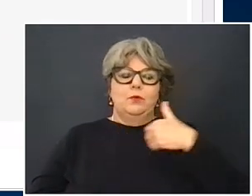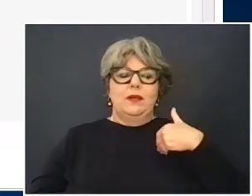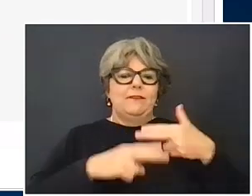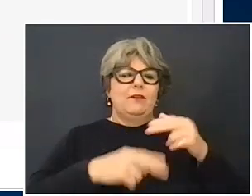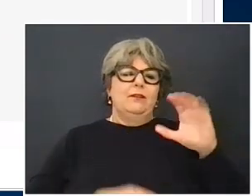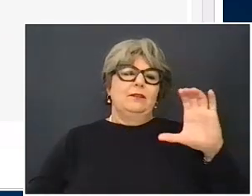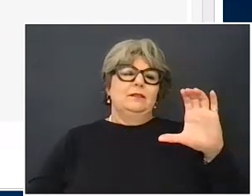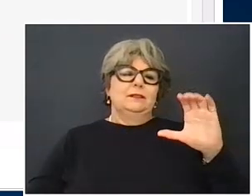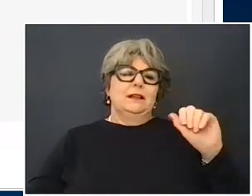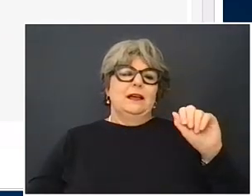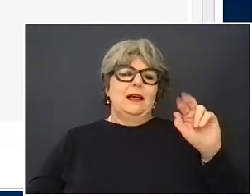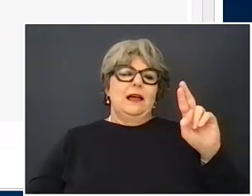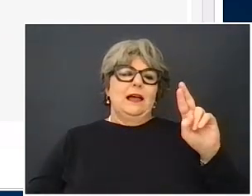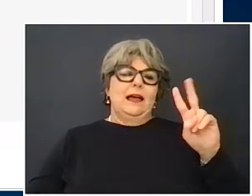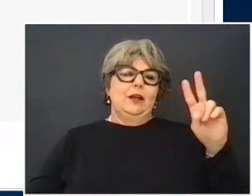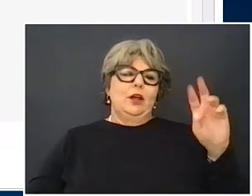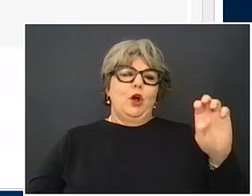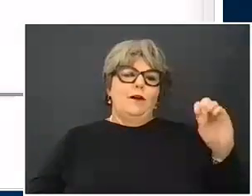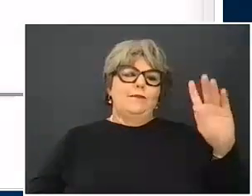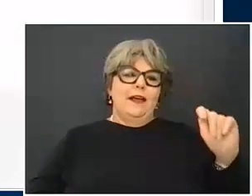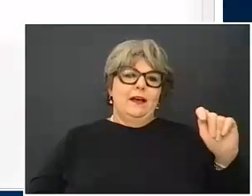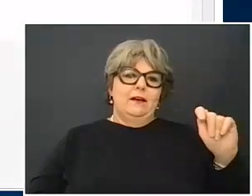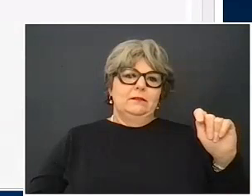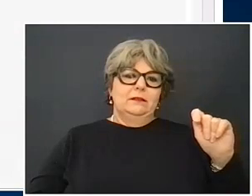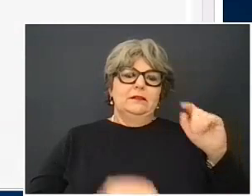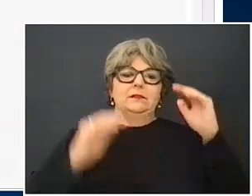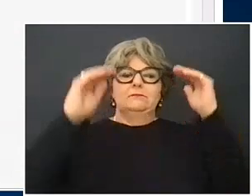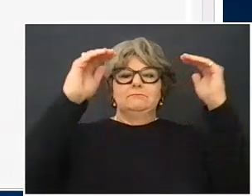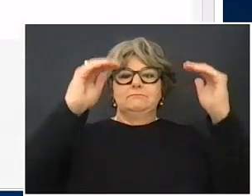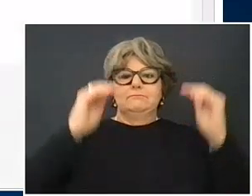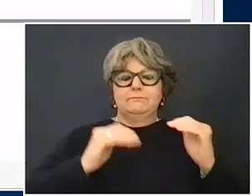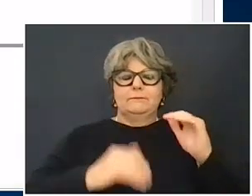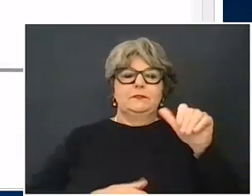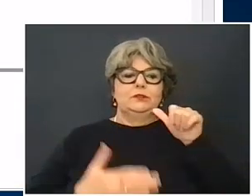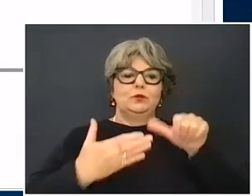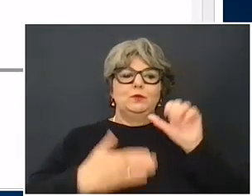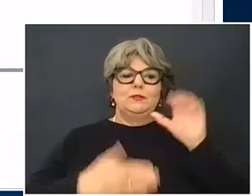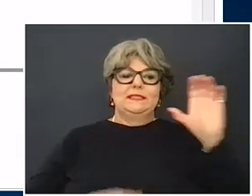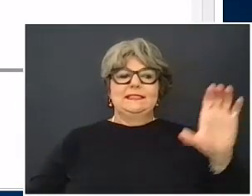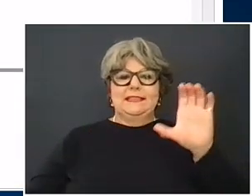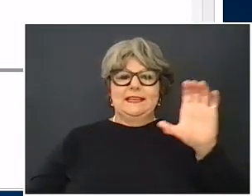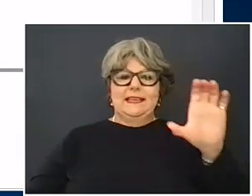If we go ahead and scan down to (c), we